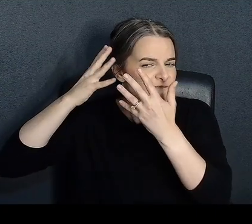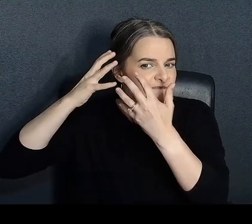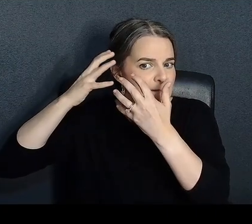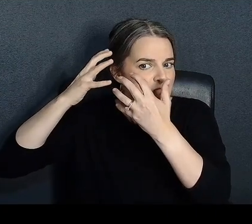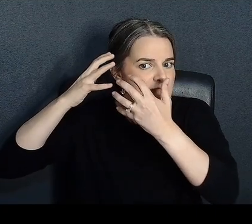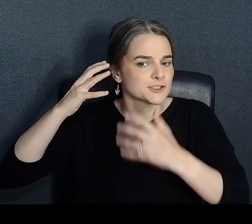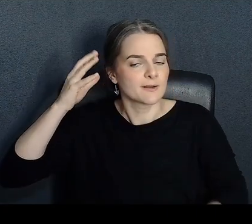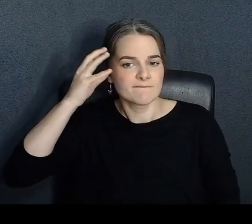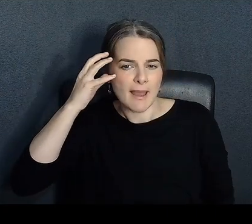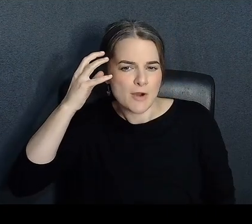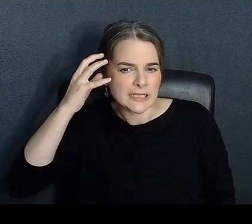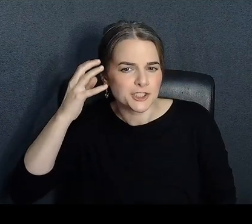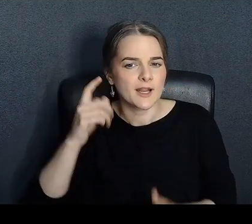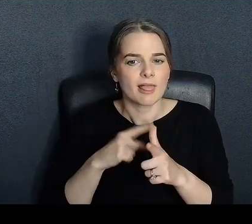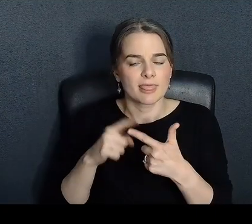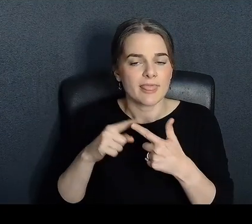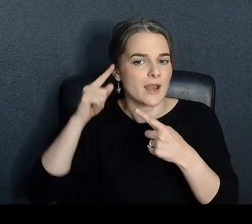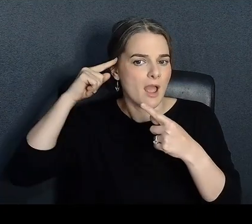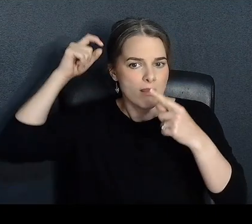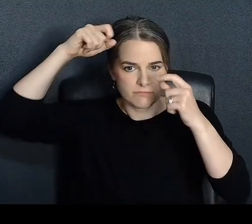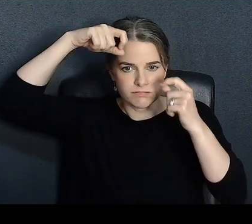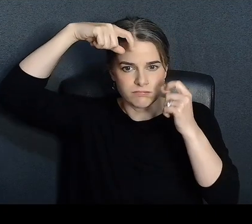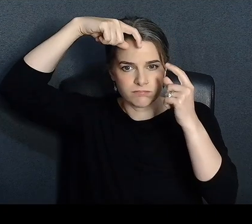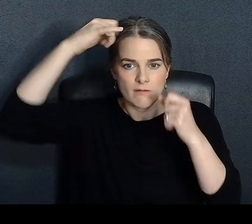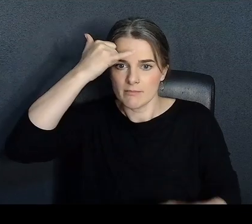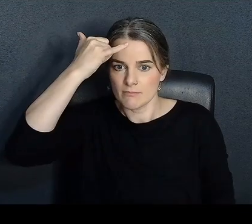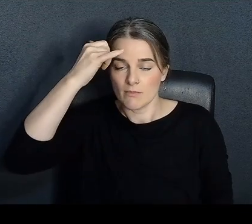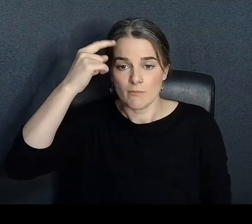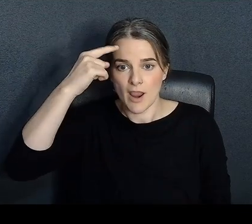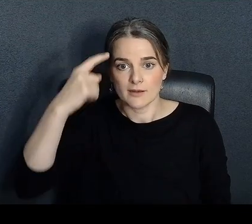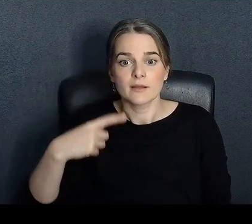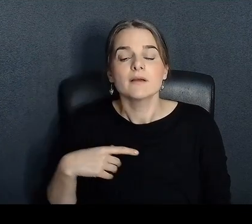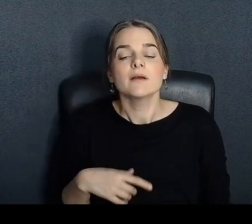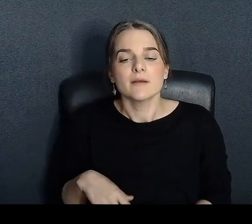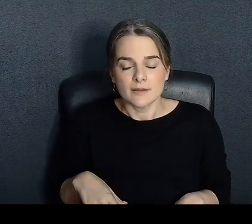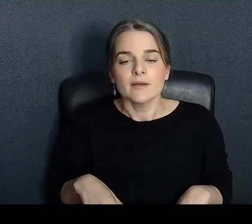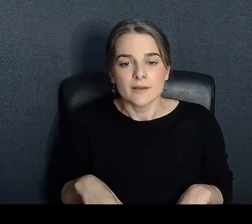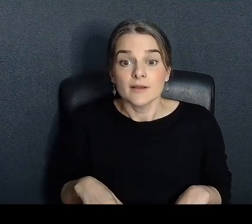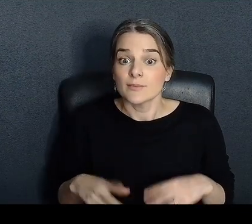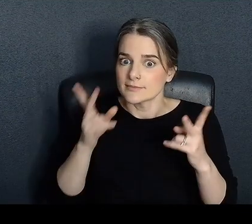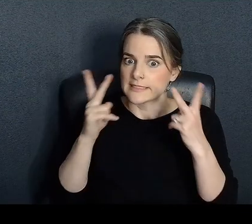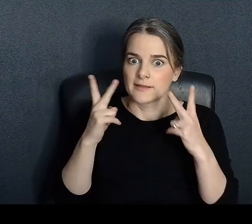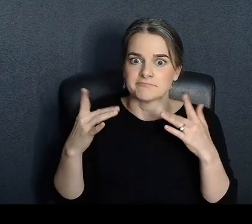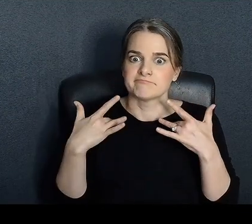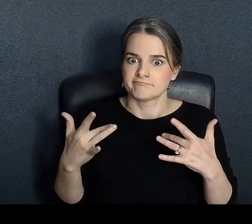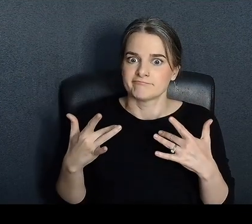We see these a lot used with active people, whether you're on a bicycle or running.